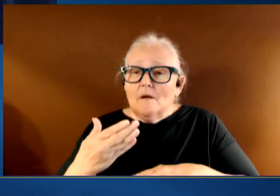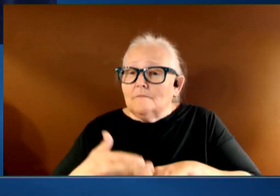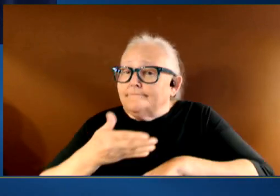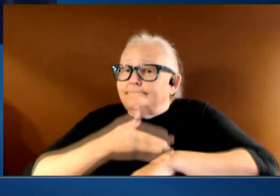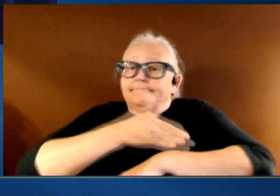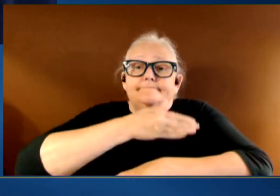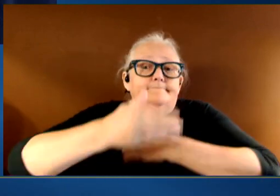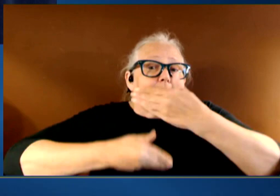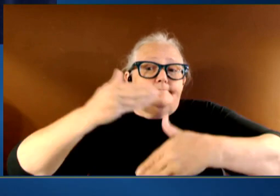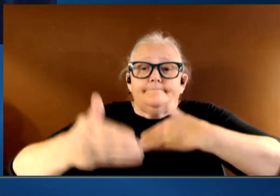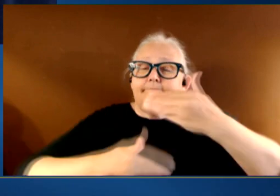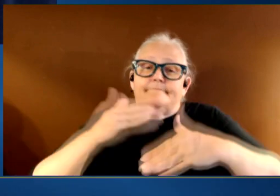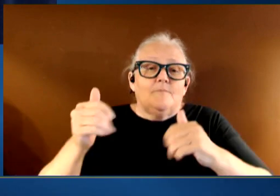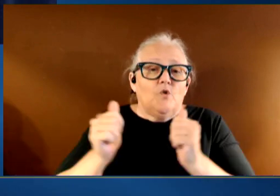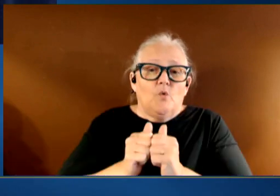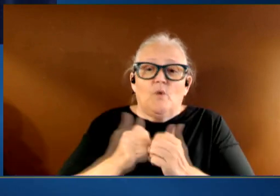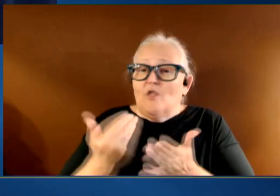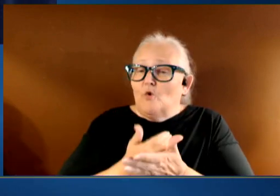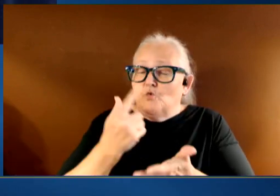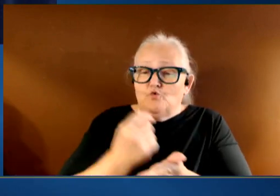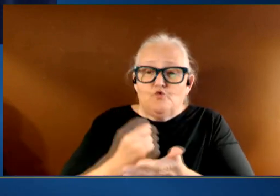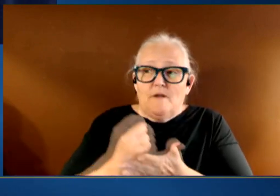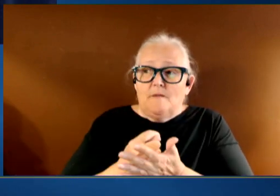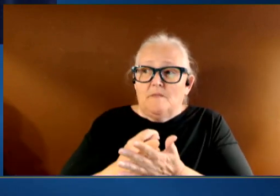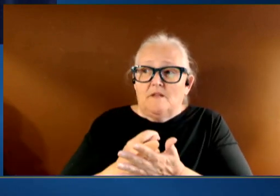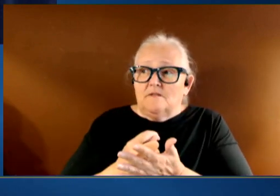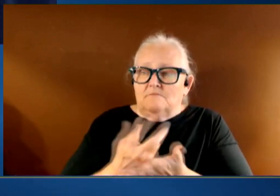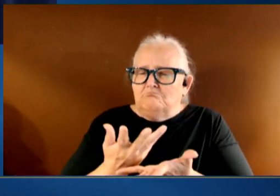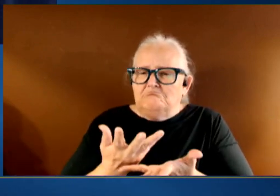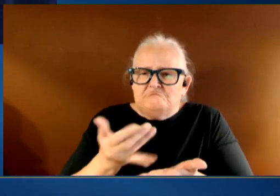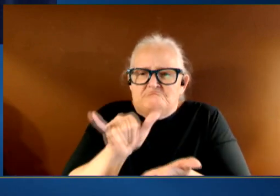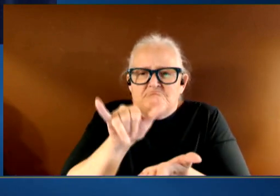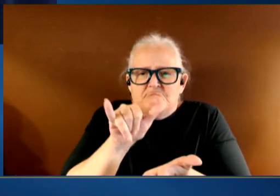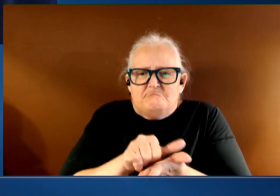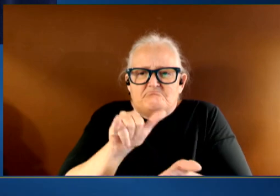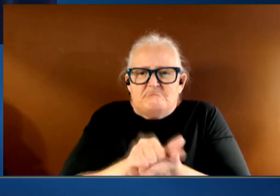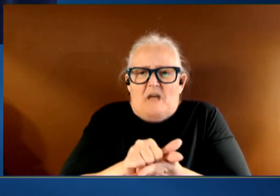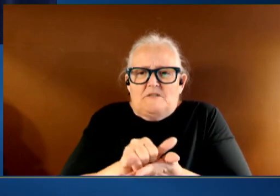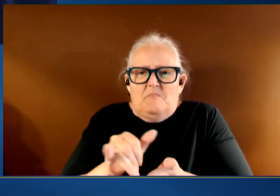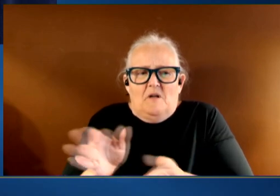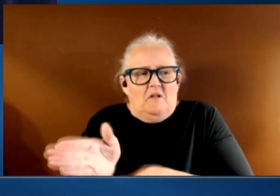development of these new treatments wouldn't be possible unless people volunteered and said,